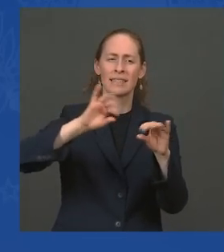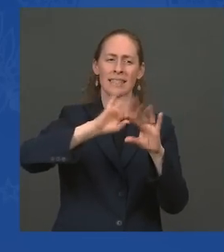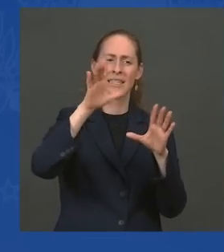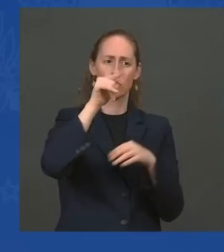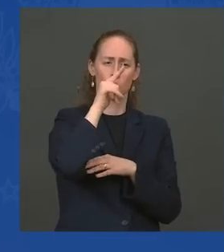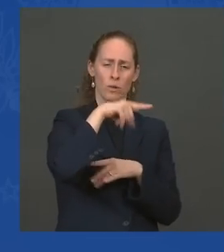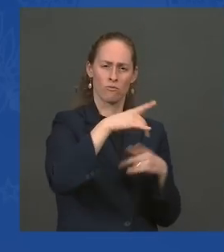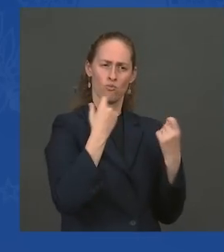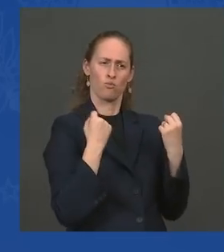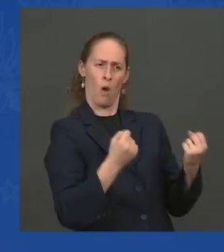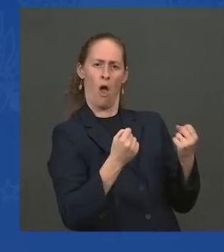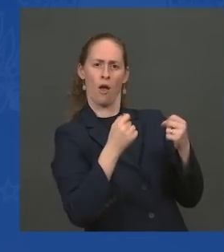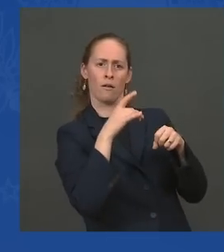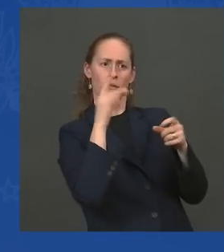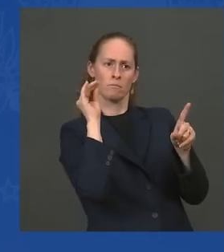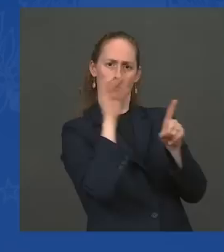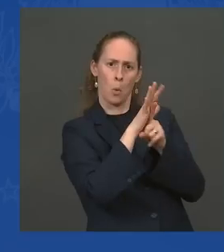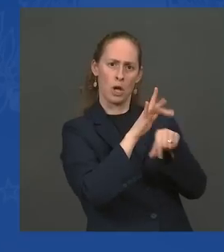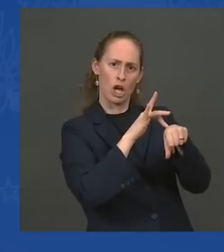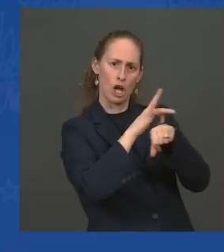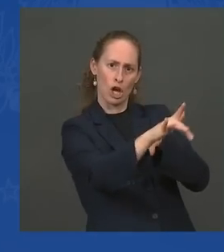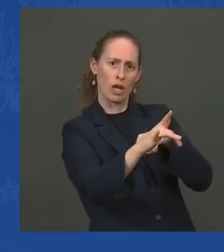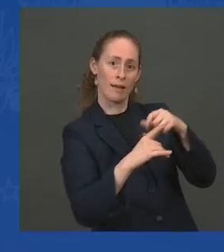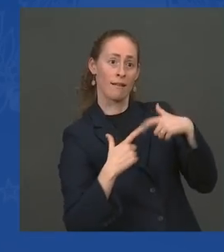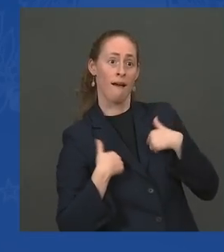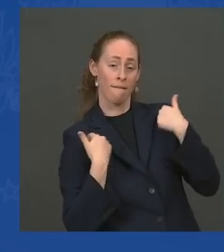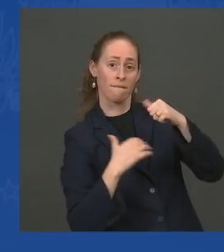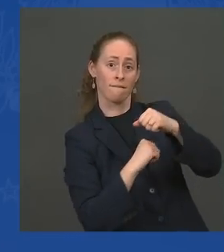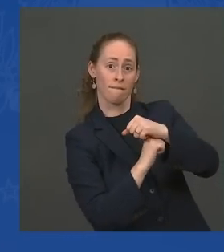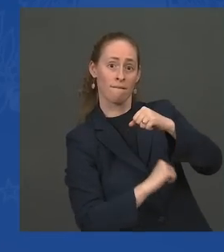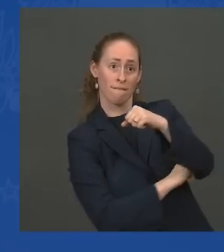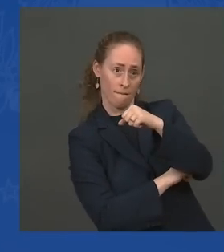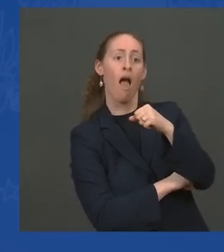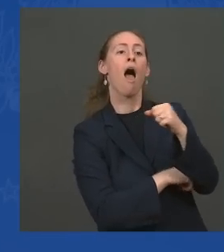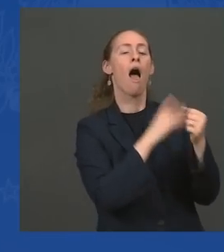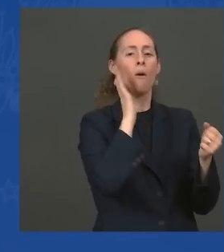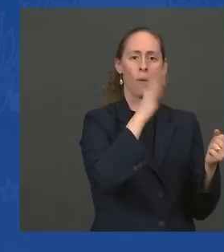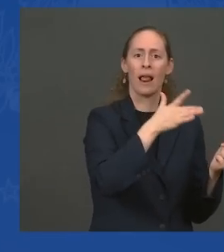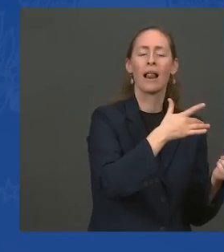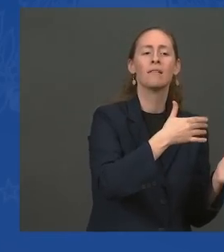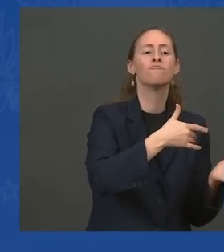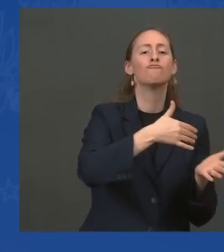and onto after school -- after high school. And young people graduating from high school